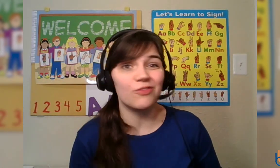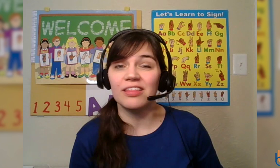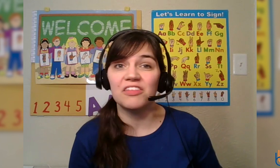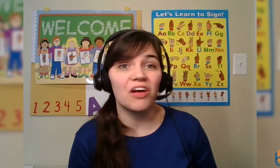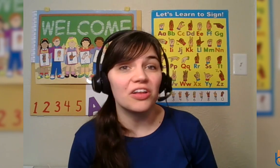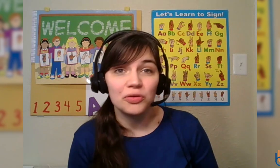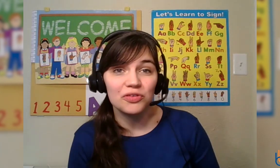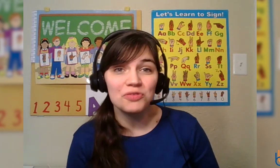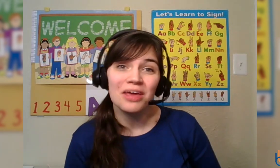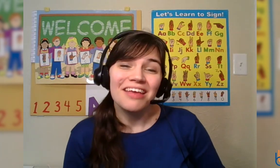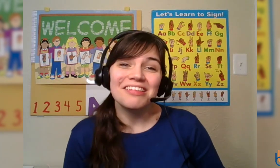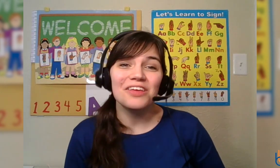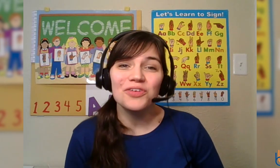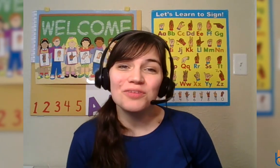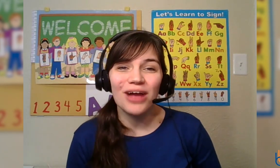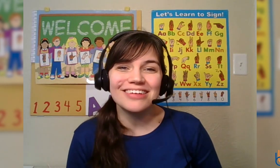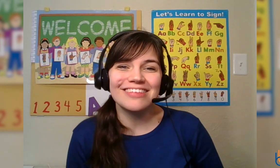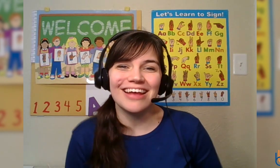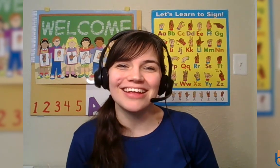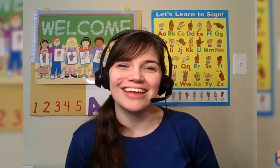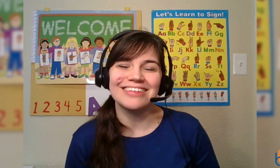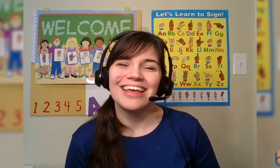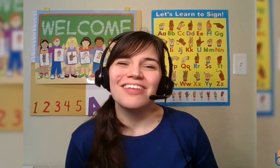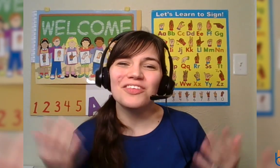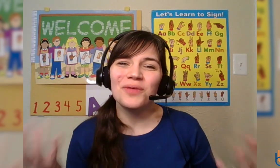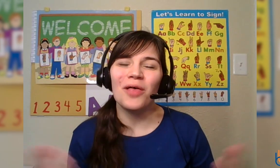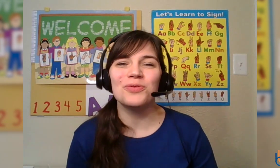find the song on YouTube, see if you can practice signing it. This will help you